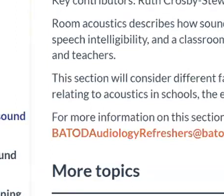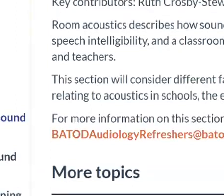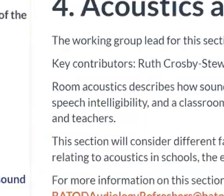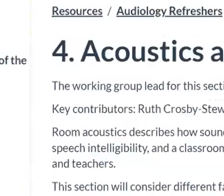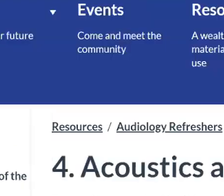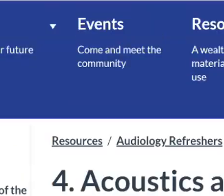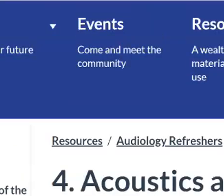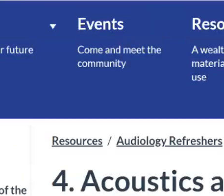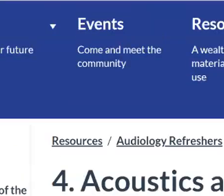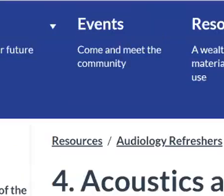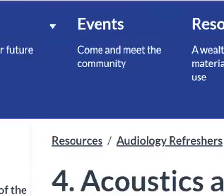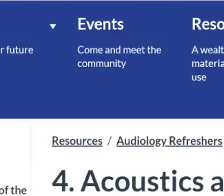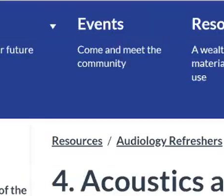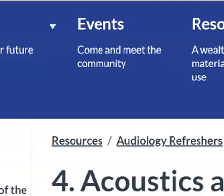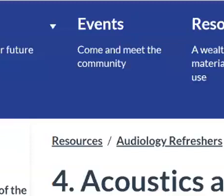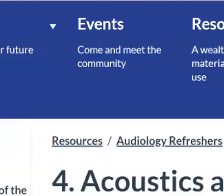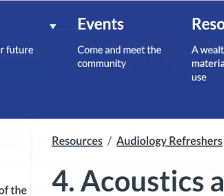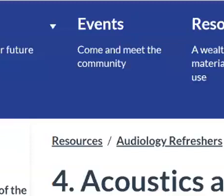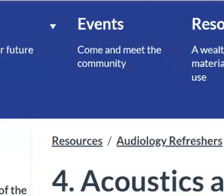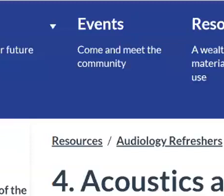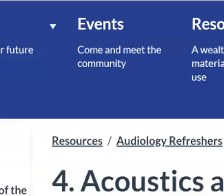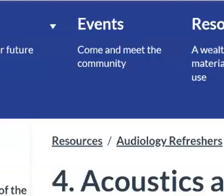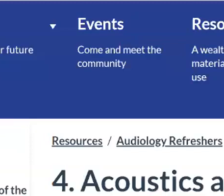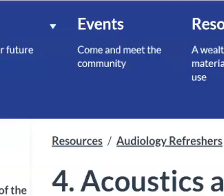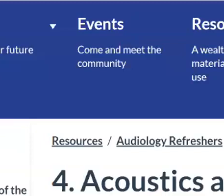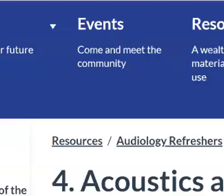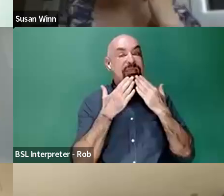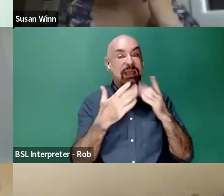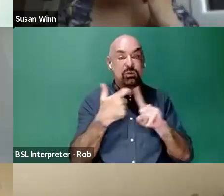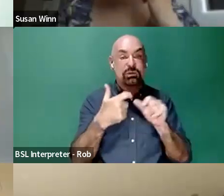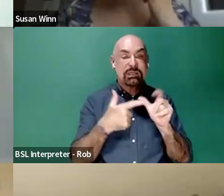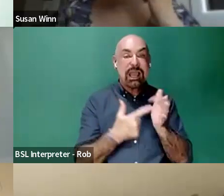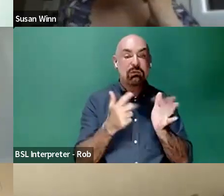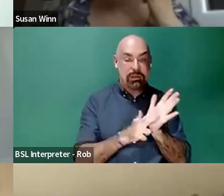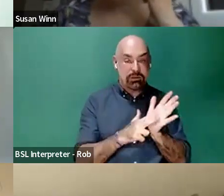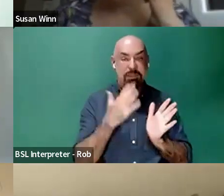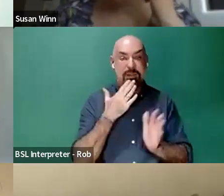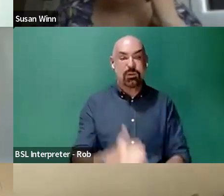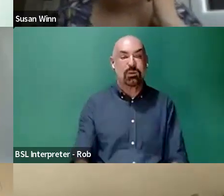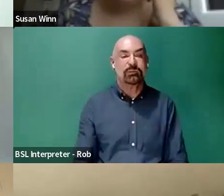Thank you very much. Thank you so much, Karen. Brilliant. That was quick.